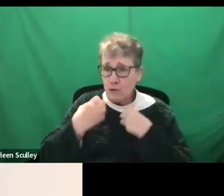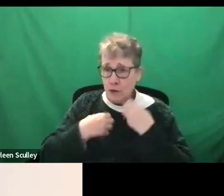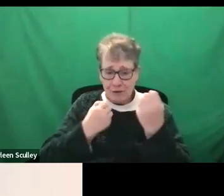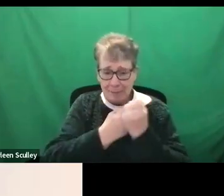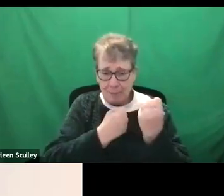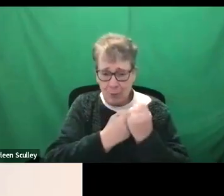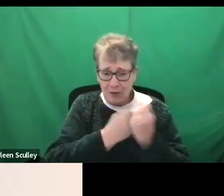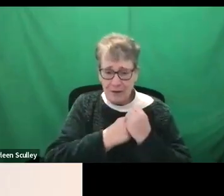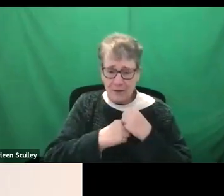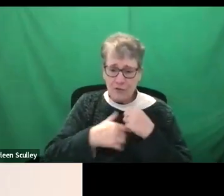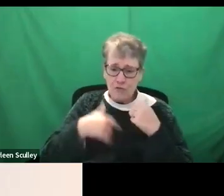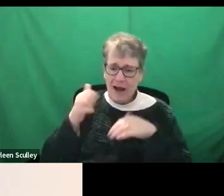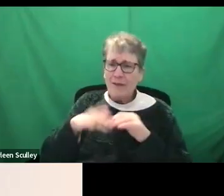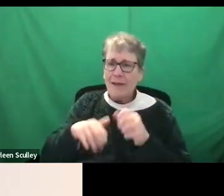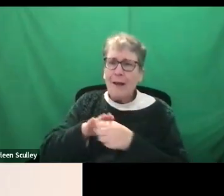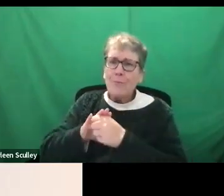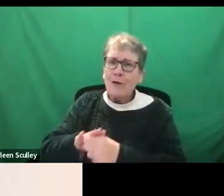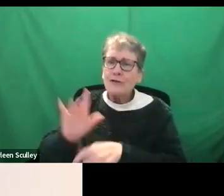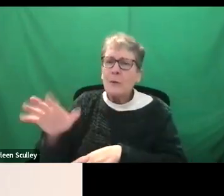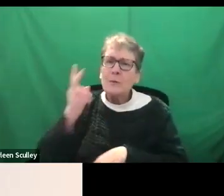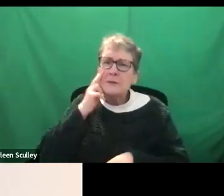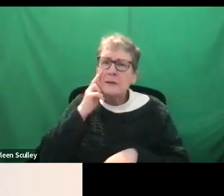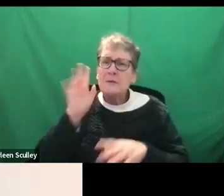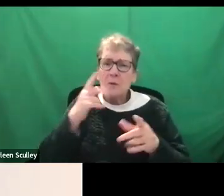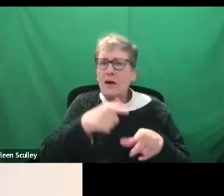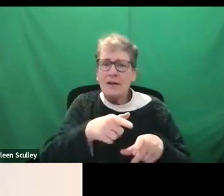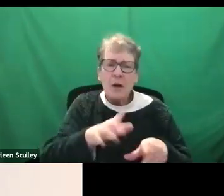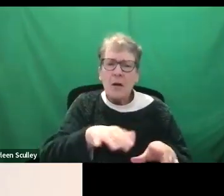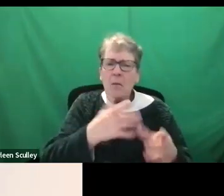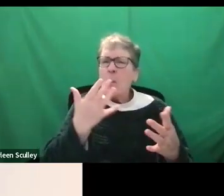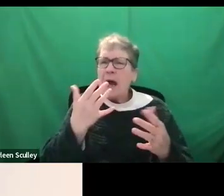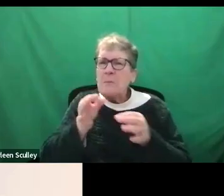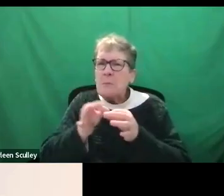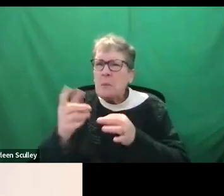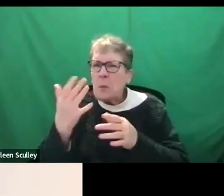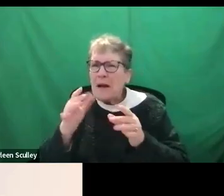They need language coach-- language coaches. They need emotional support.